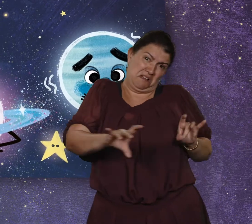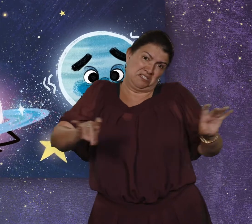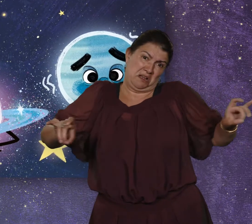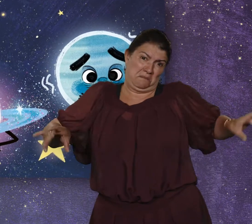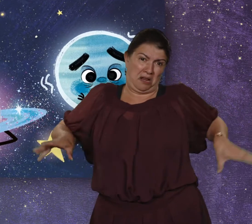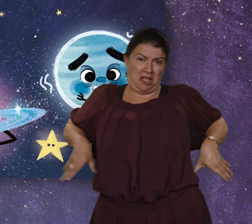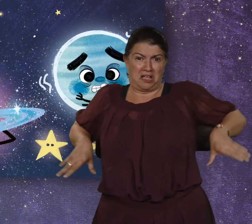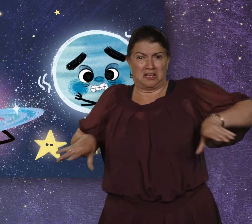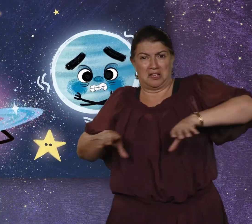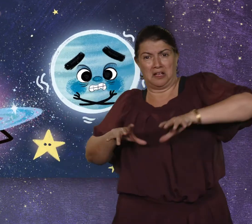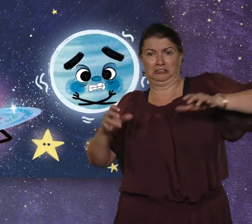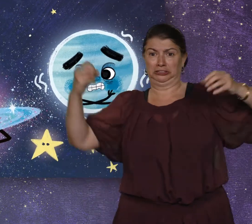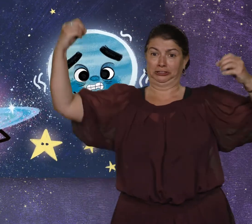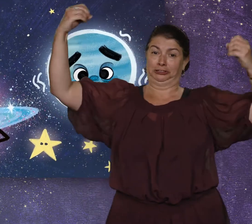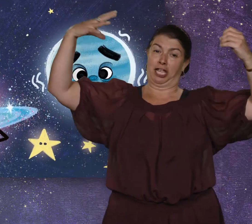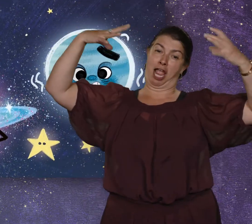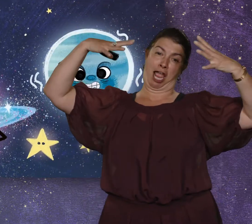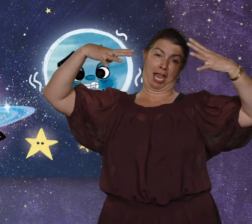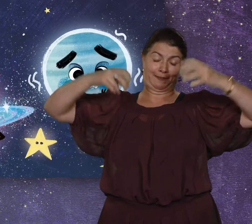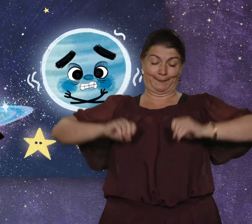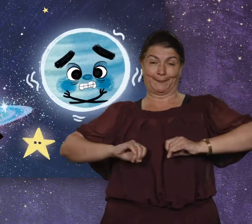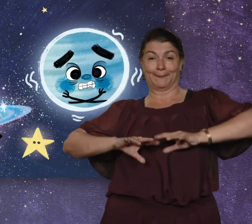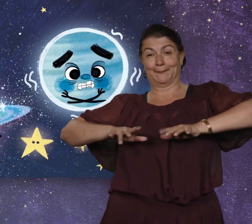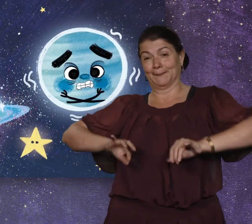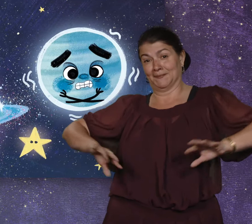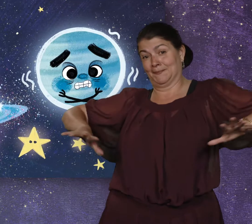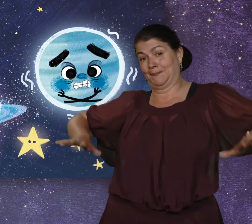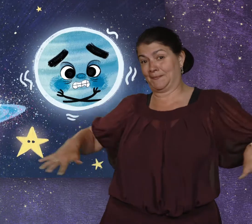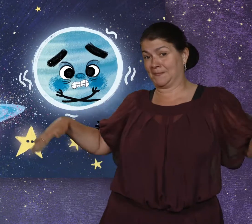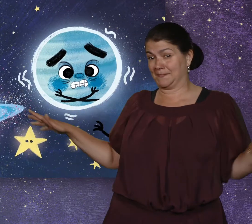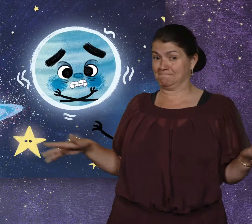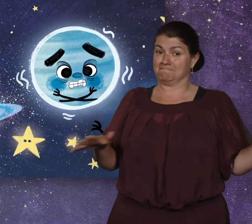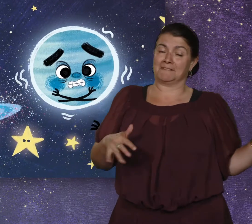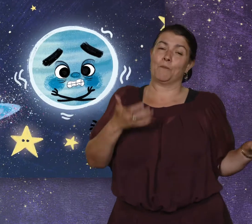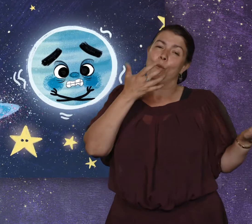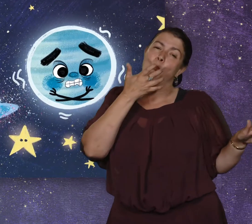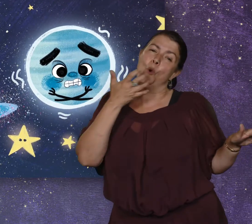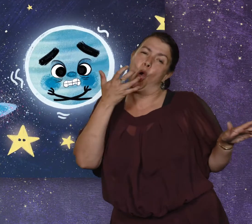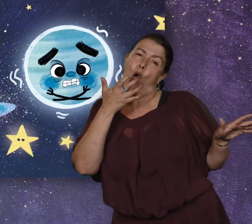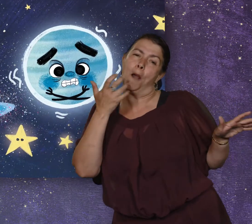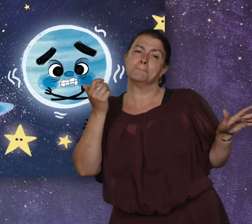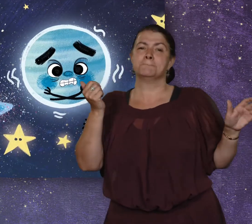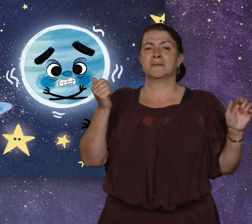I'd adore some more sunshine to highlight my bling.